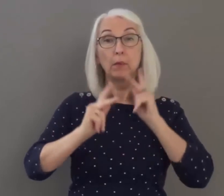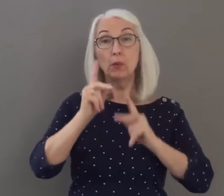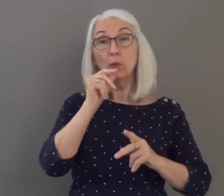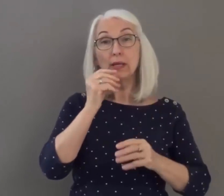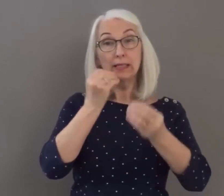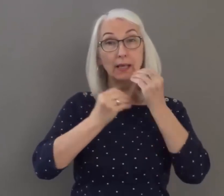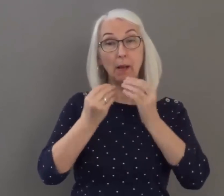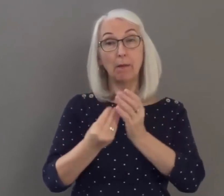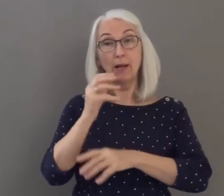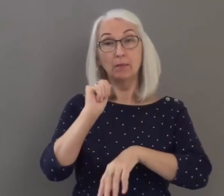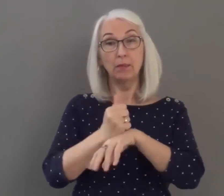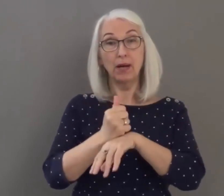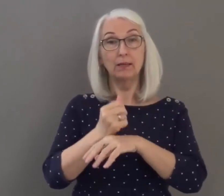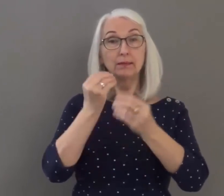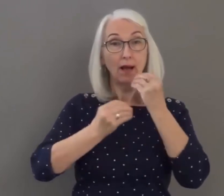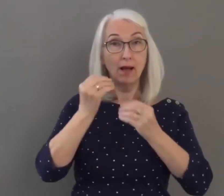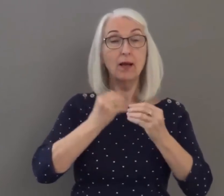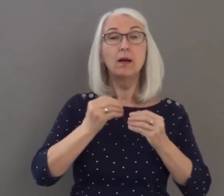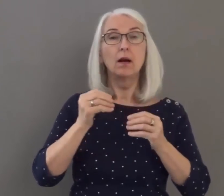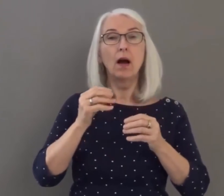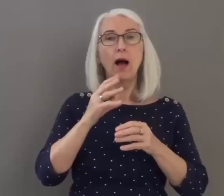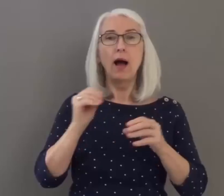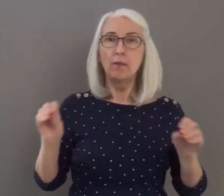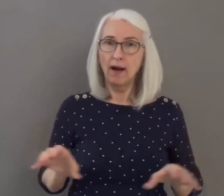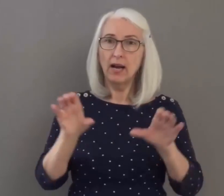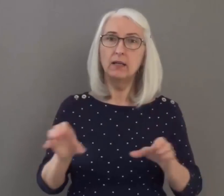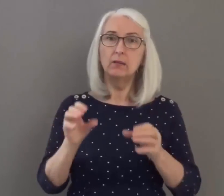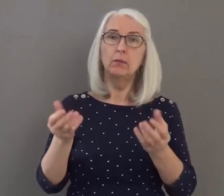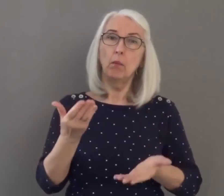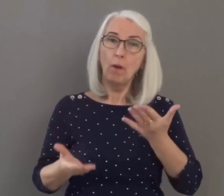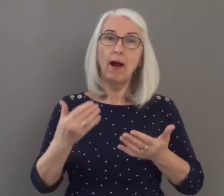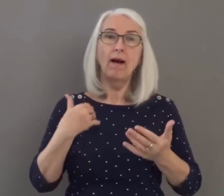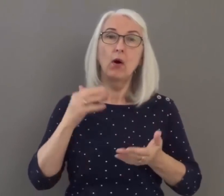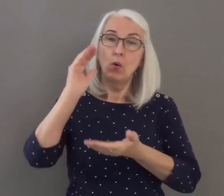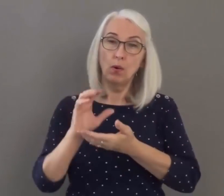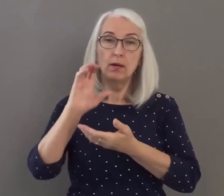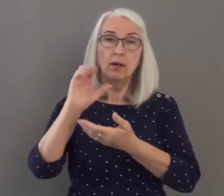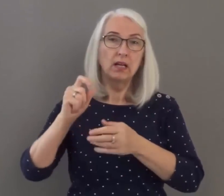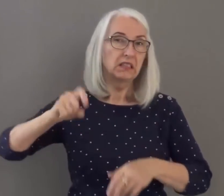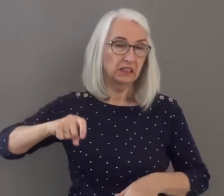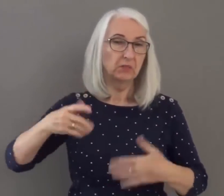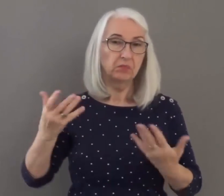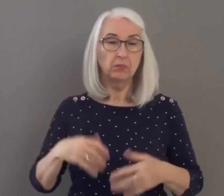People who eat plant-based diets and are active probably have lower calcium needs.